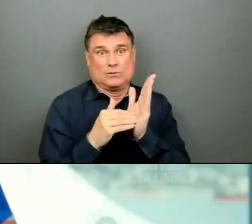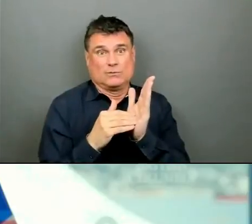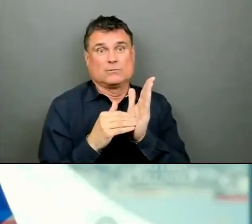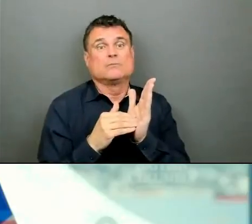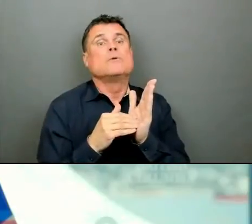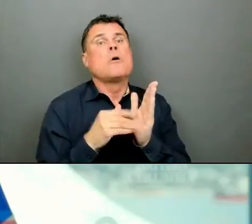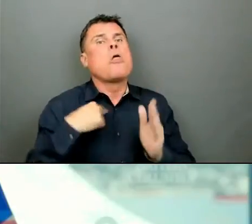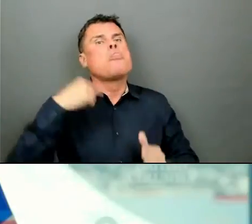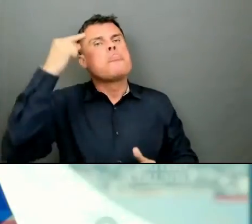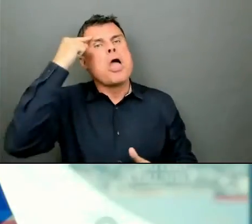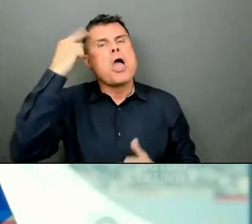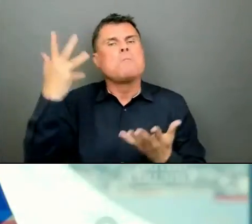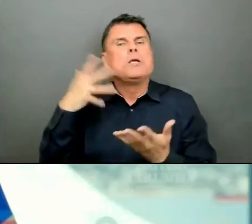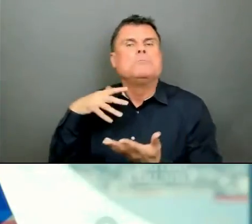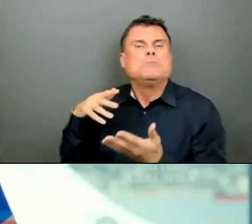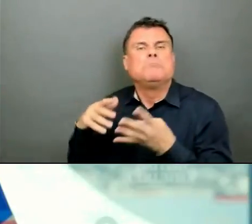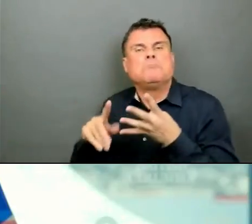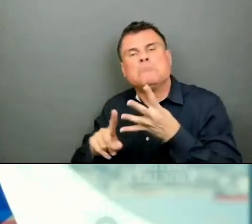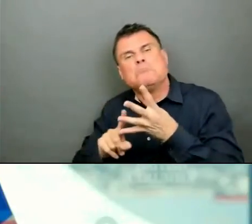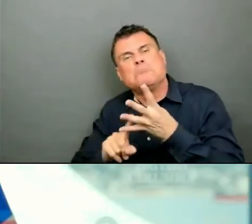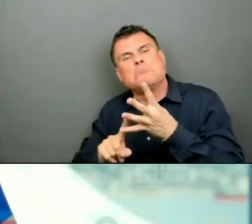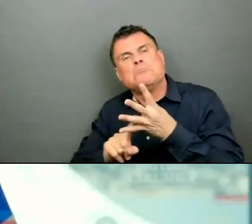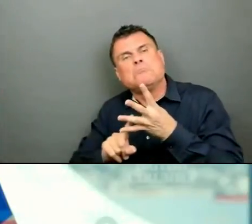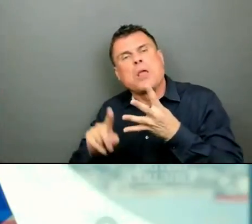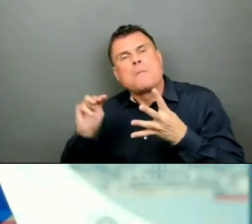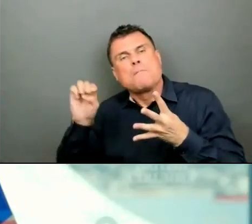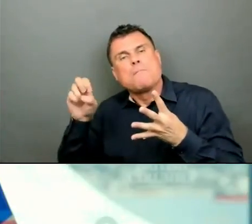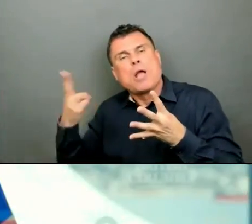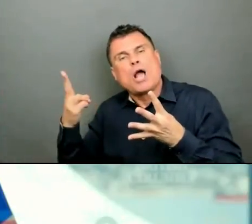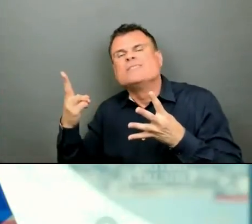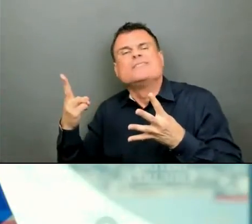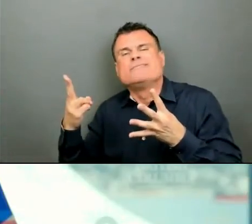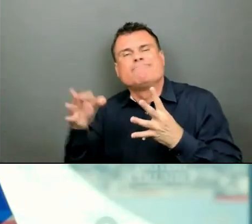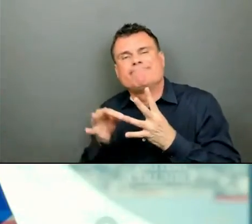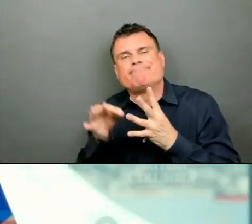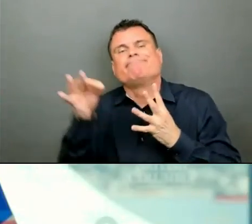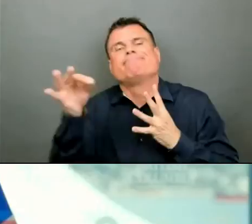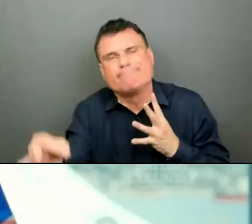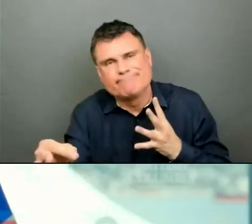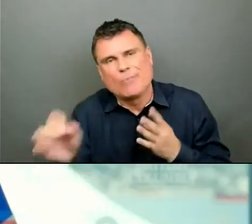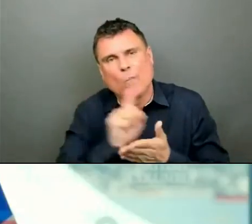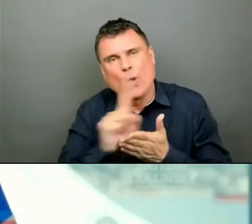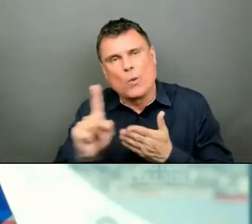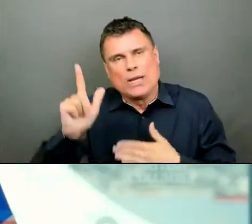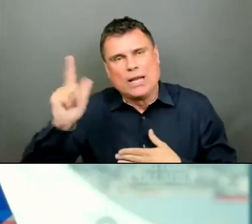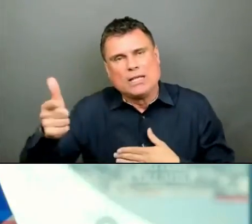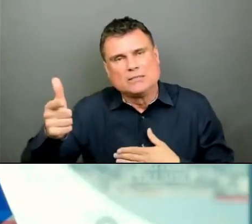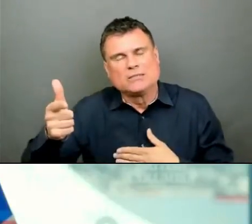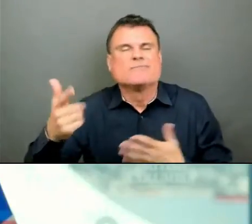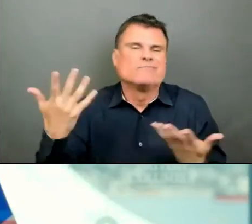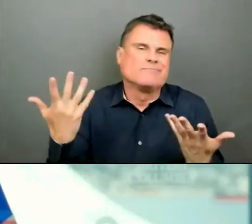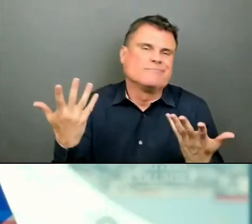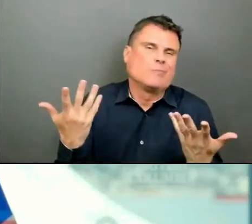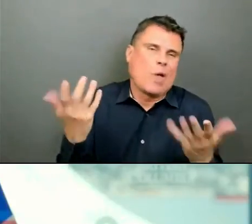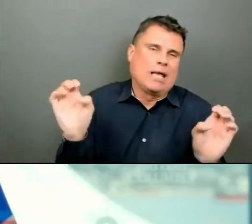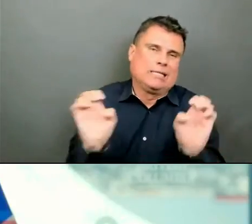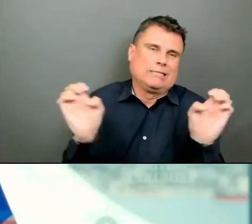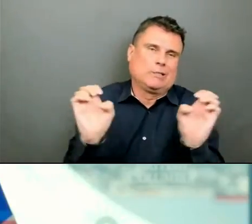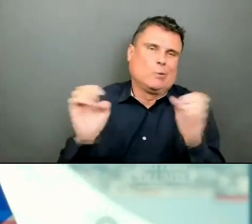March 22 ND, but we received them well over a week late on Easter weekend. Further our allocation from the federal government of